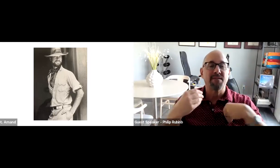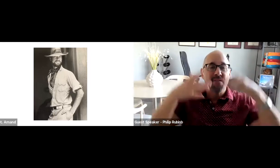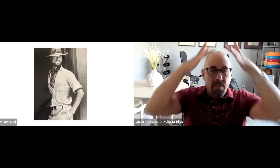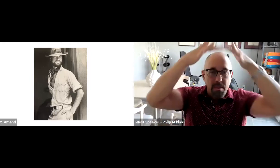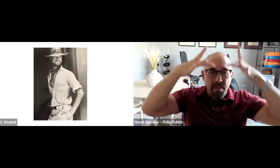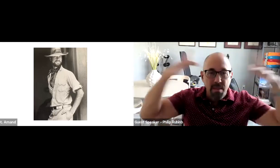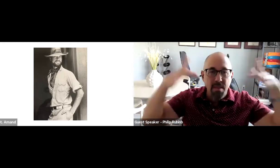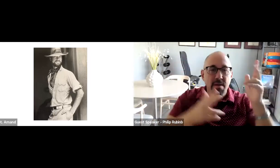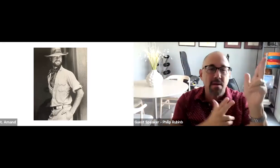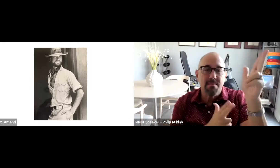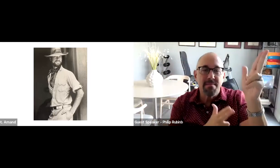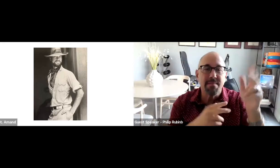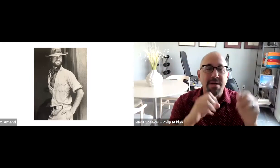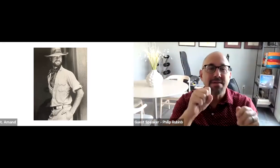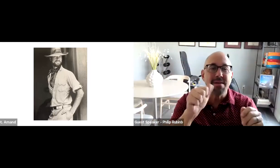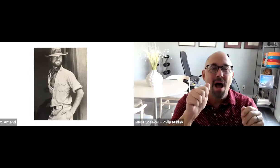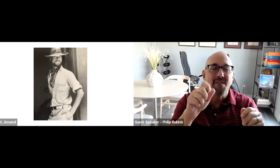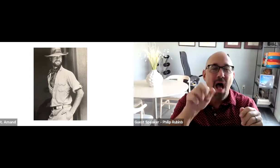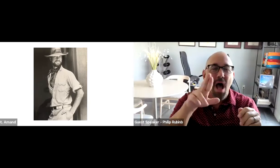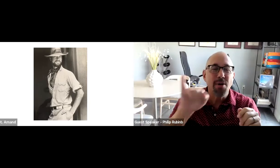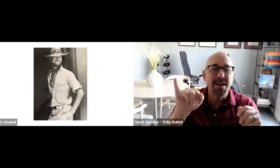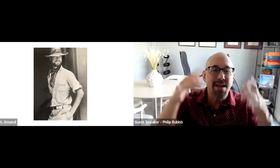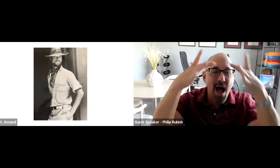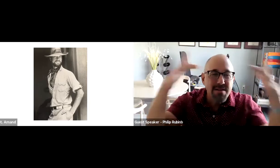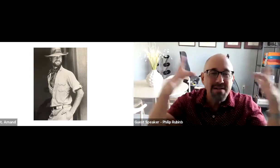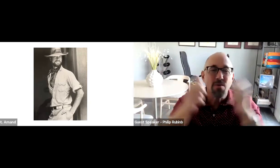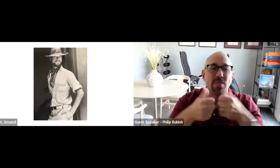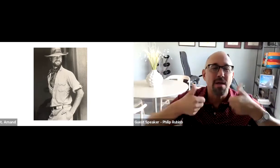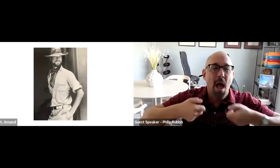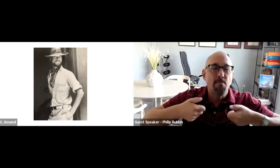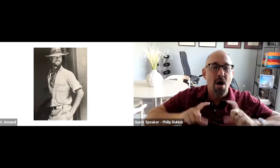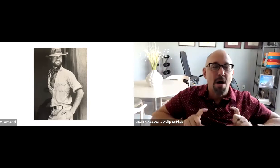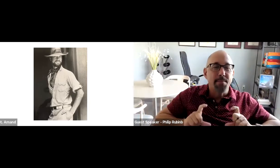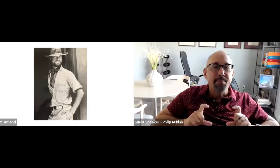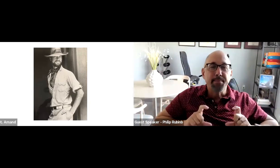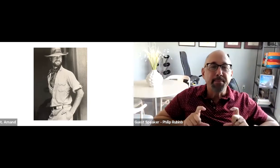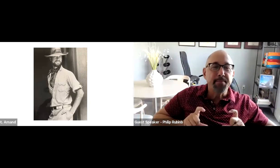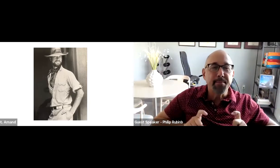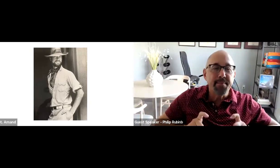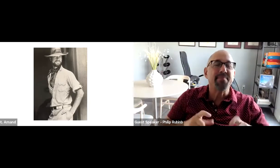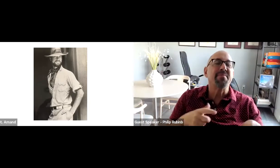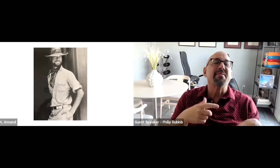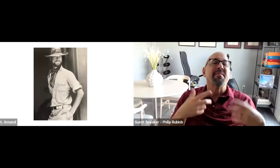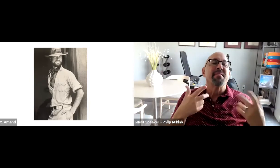I didn't expect when I attended the party that I was going to be in costume.